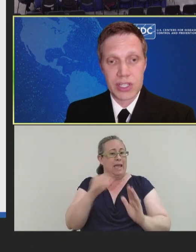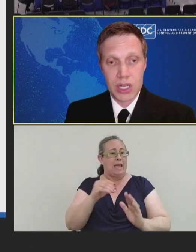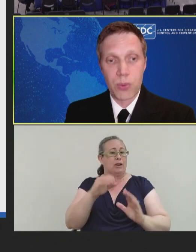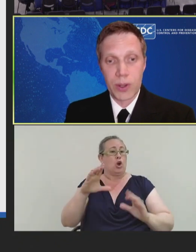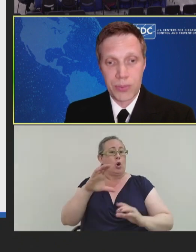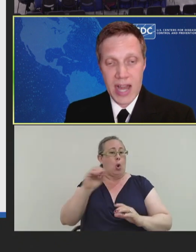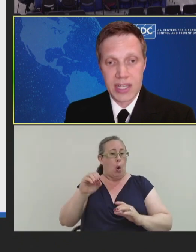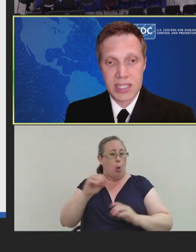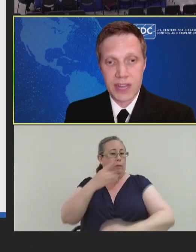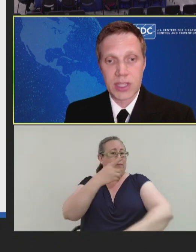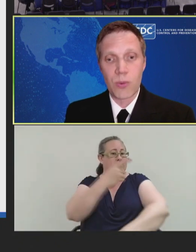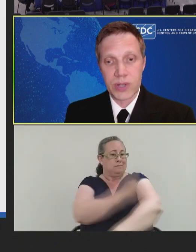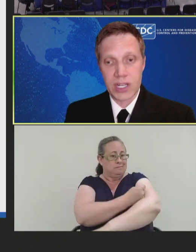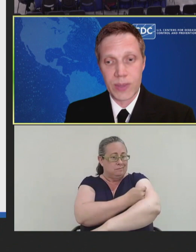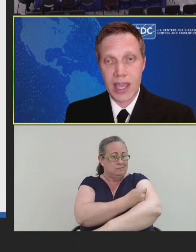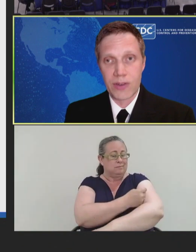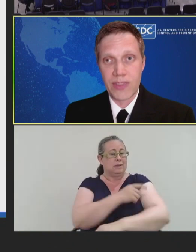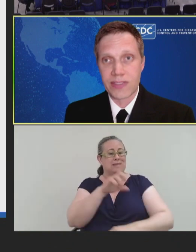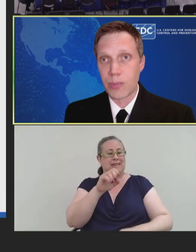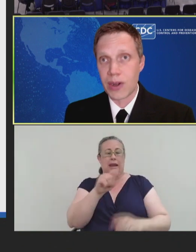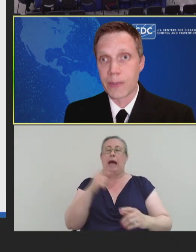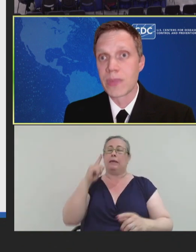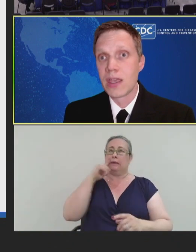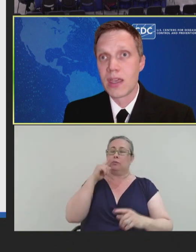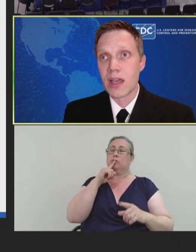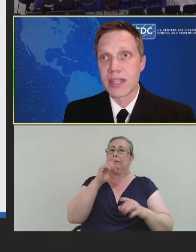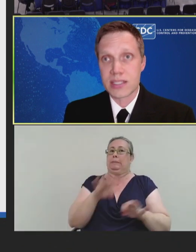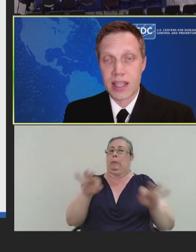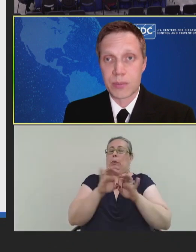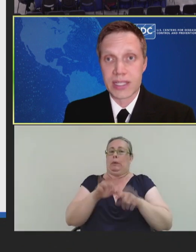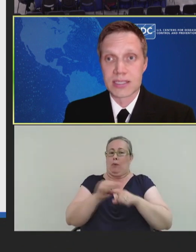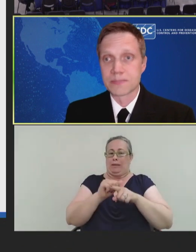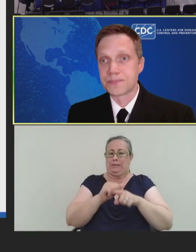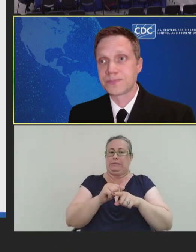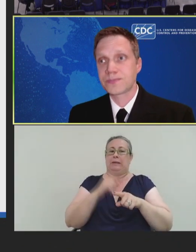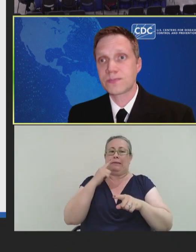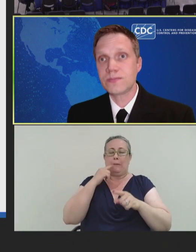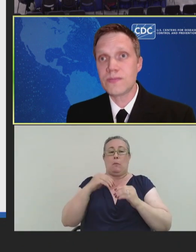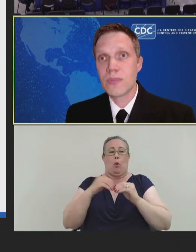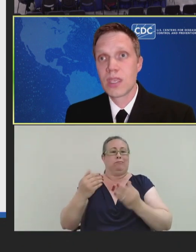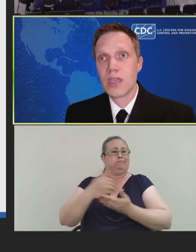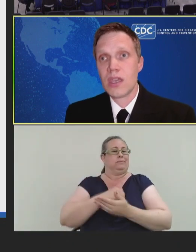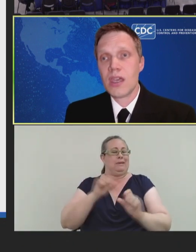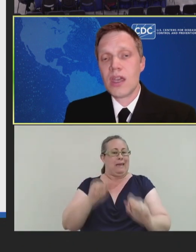an important practice. And I think the more data we have on that, the better. Next slide, please.